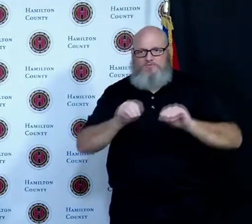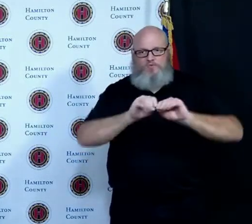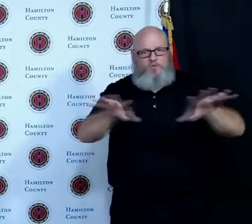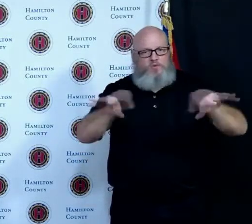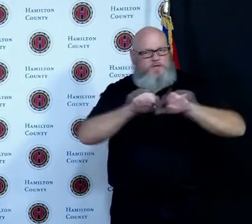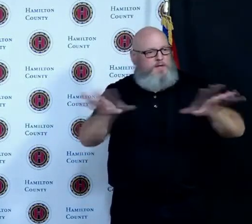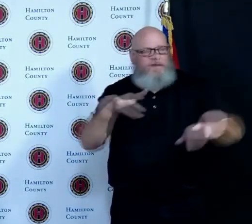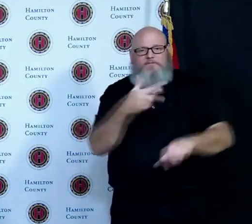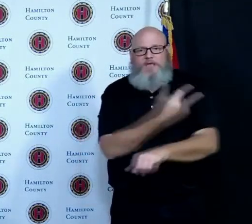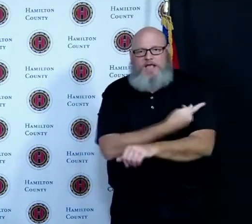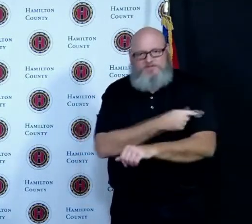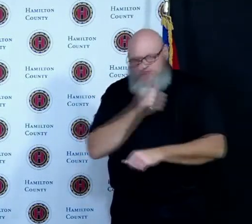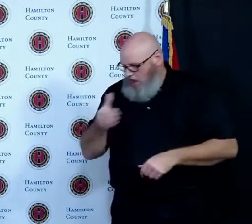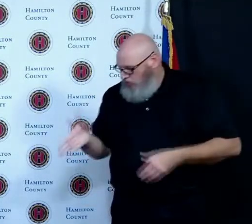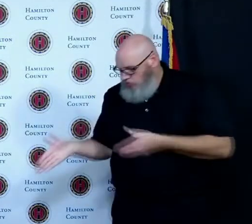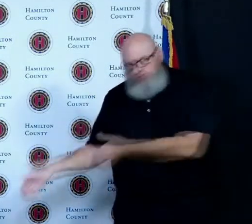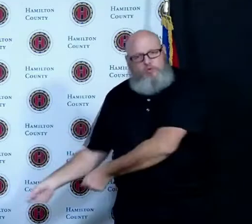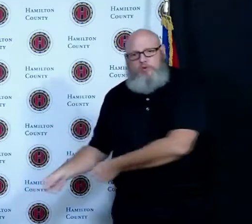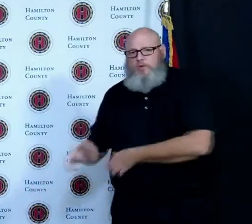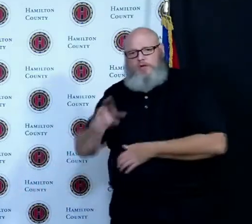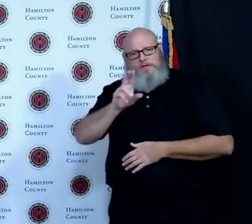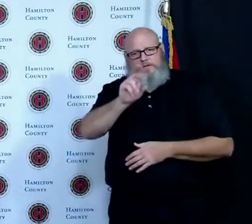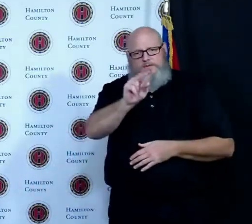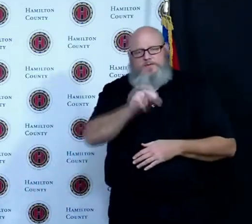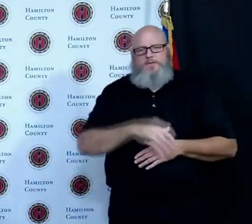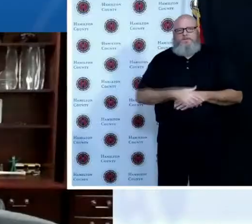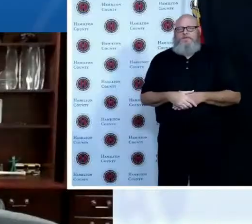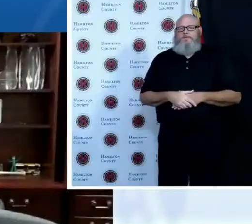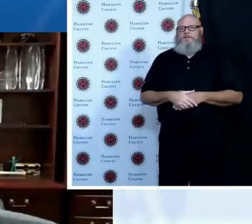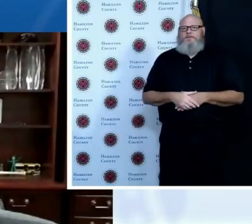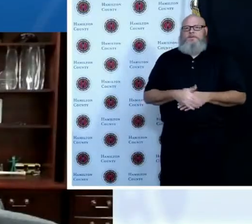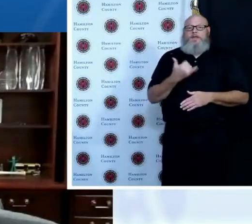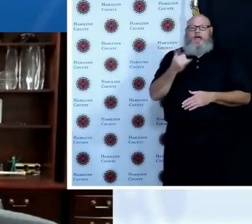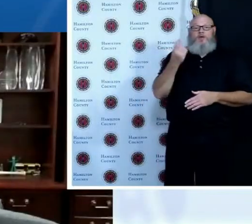the only thing I might add anecdotally is that I do know getting back to the coordination between